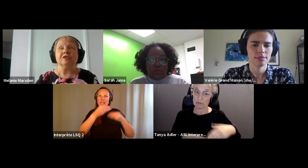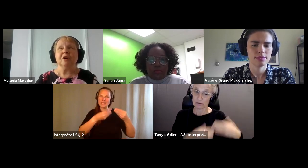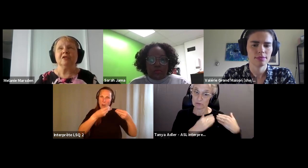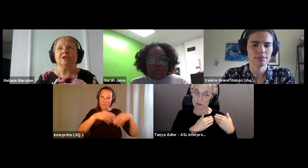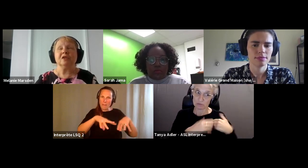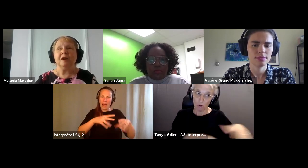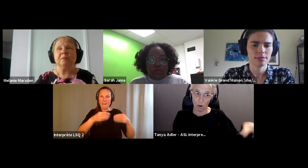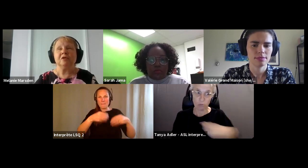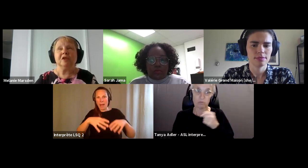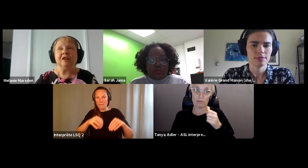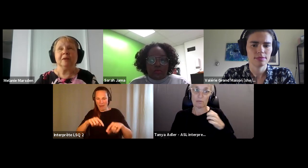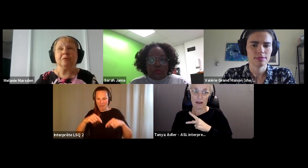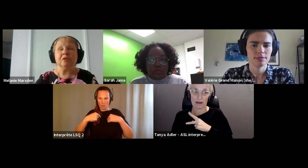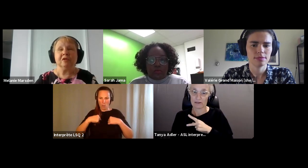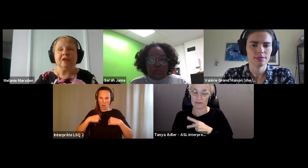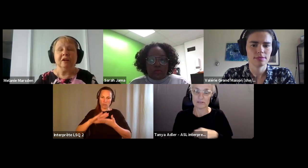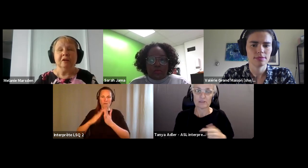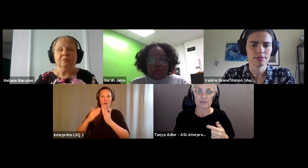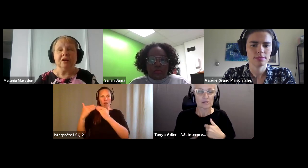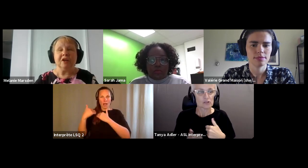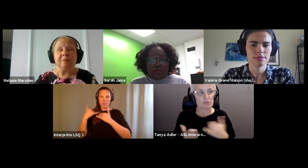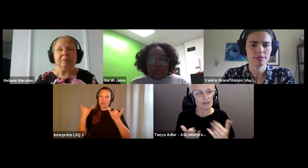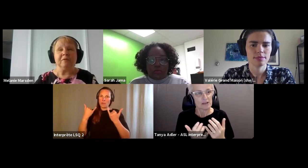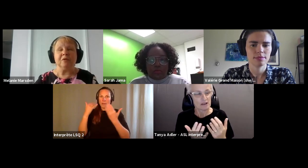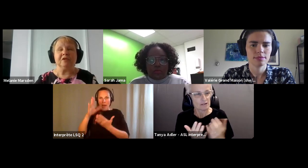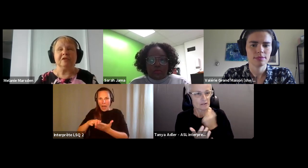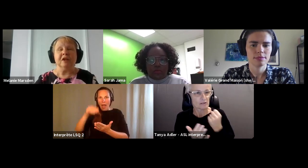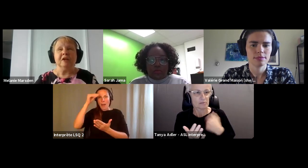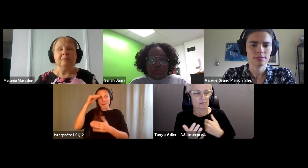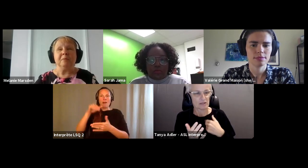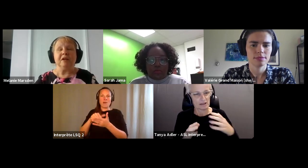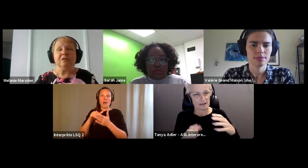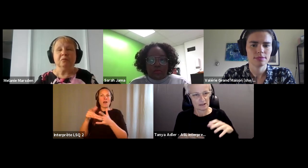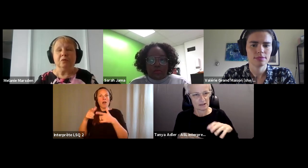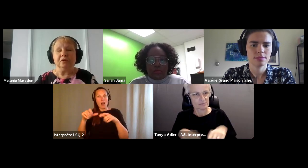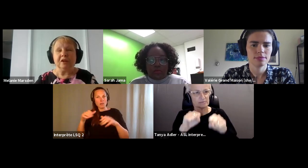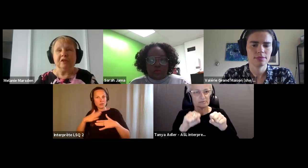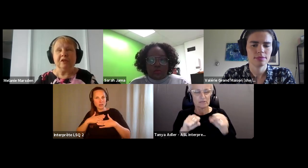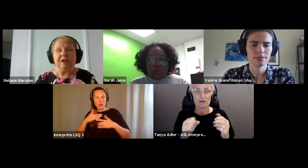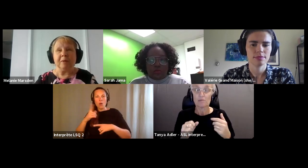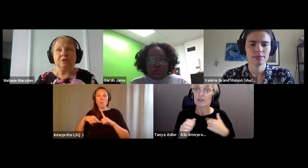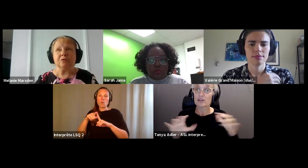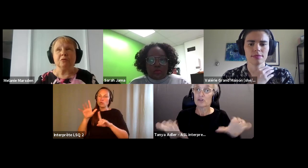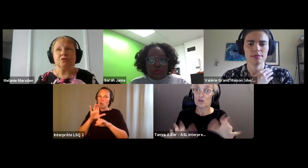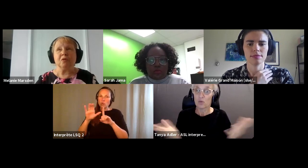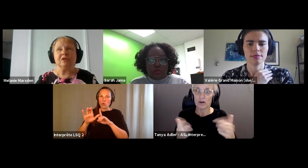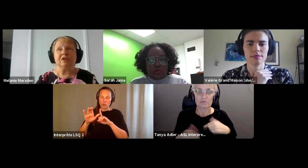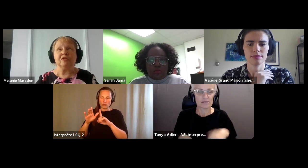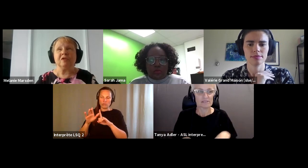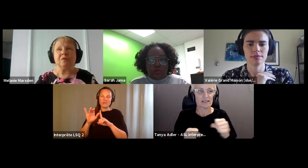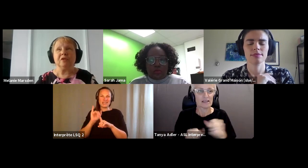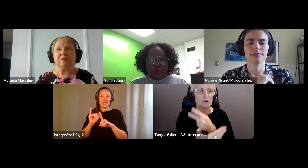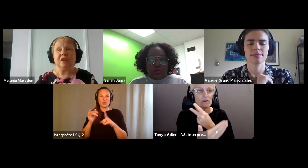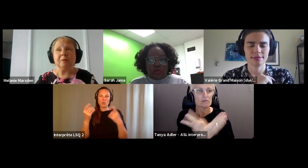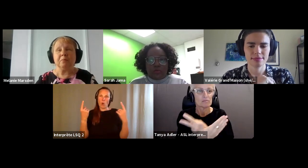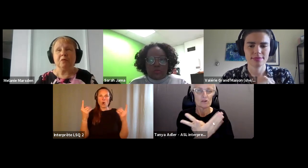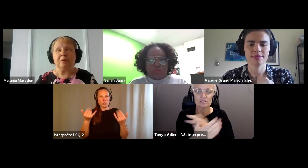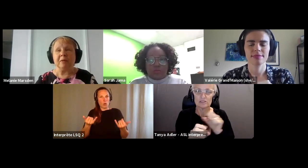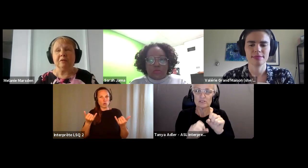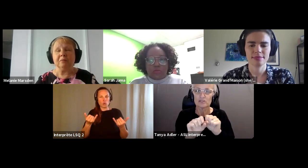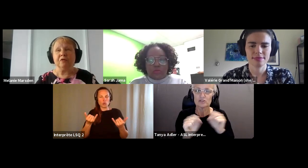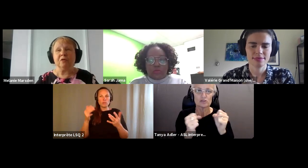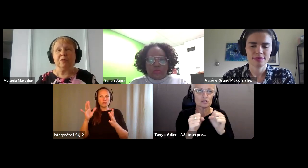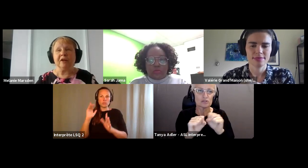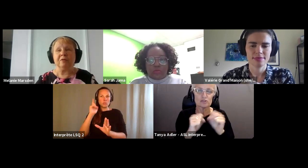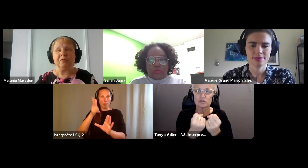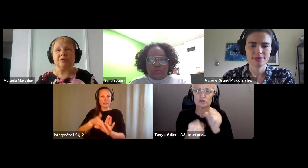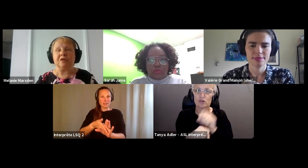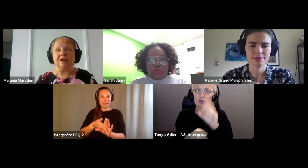Melanie Marsden: So I took the opportunity and i'm currently reclaiming my voice by being enrolled in the master social work indigenous field of study program at wilfrid whoring university.